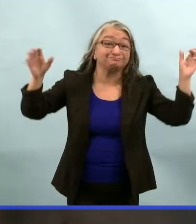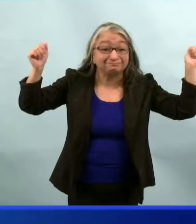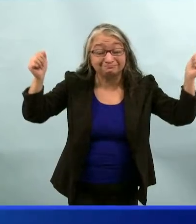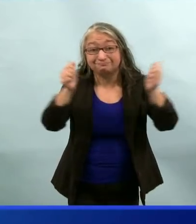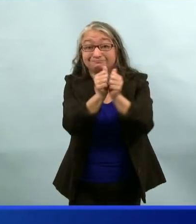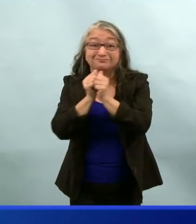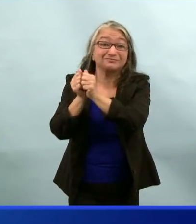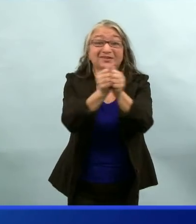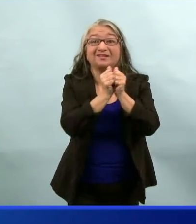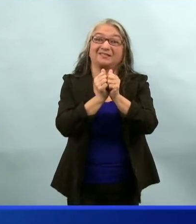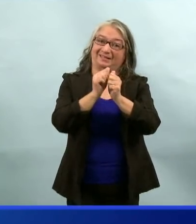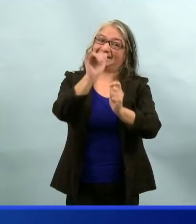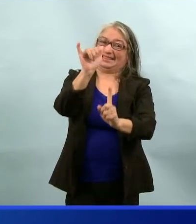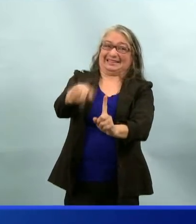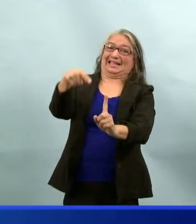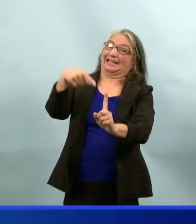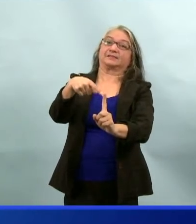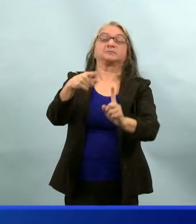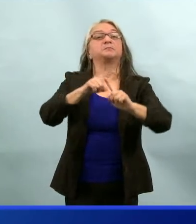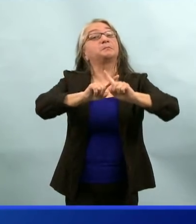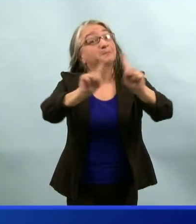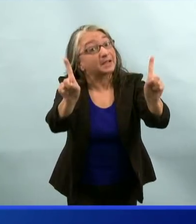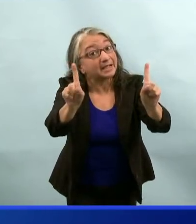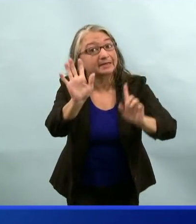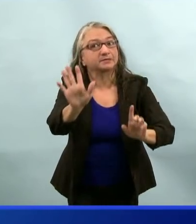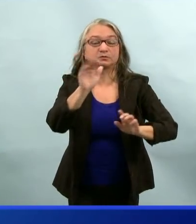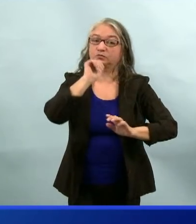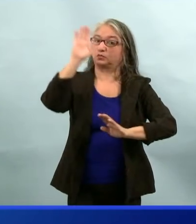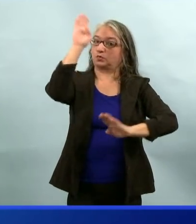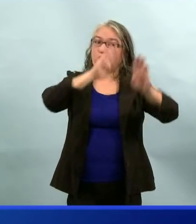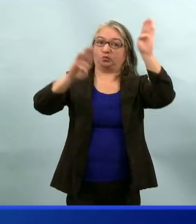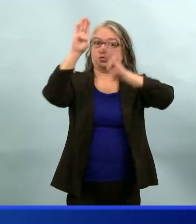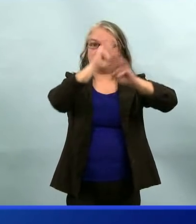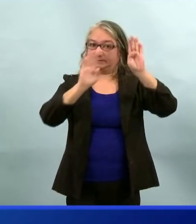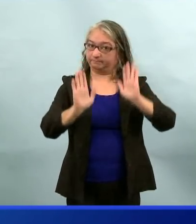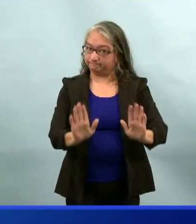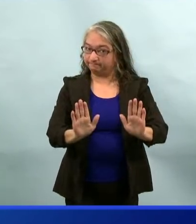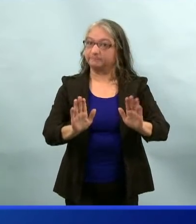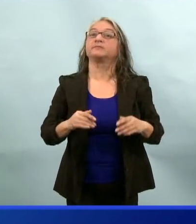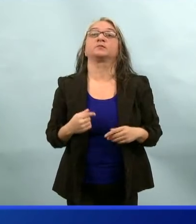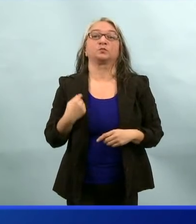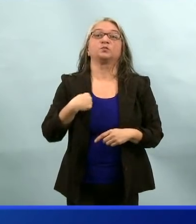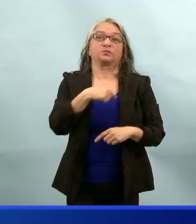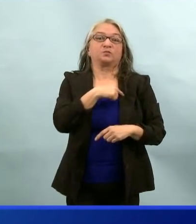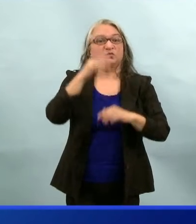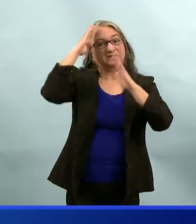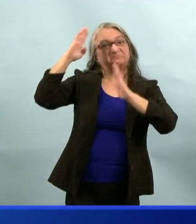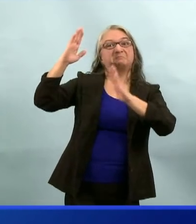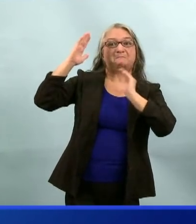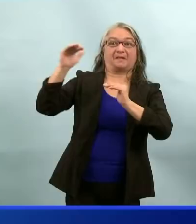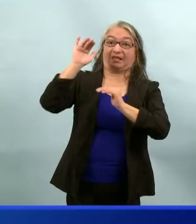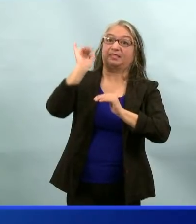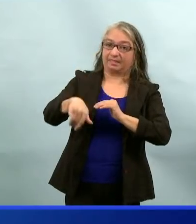offer some assurances the arrival of this variant is not unexpected and we are prepared to address